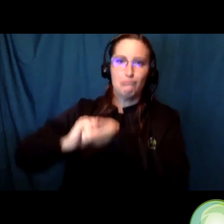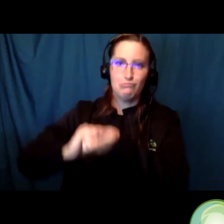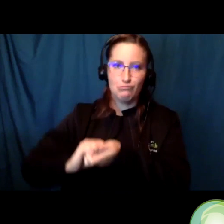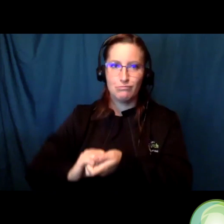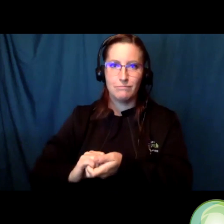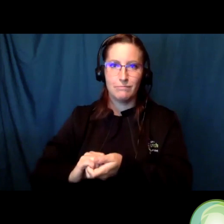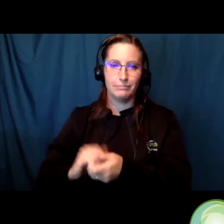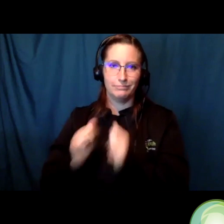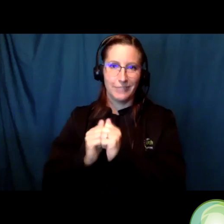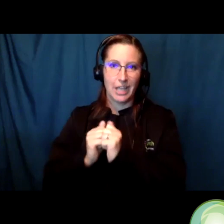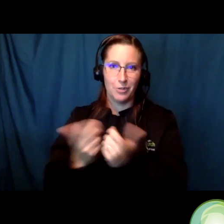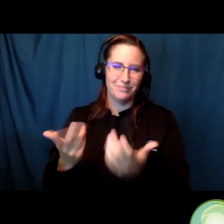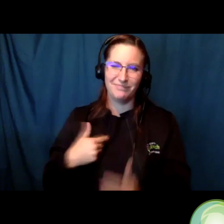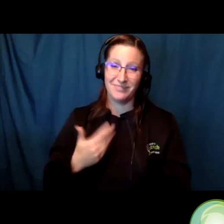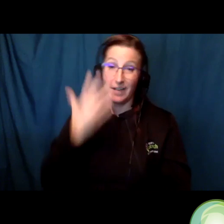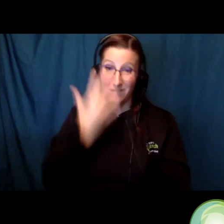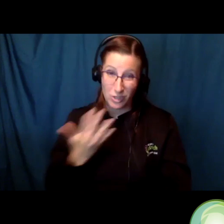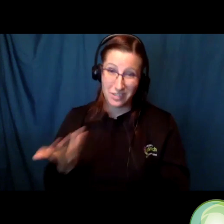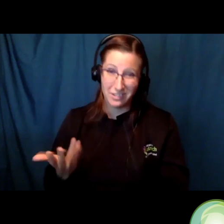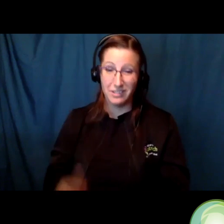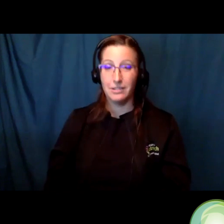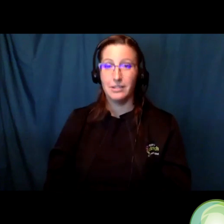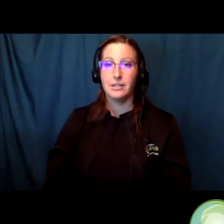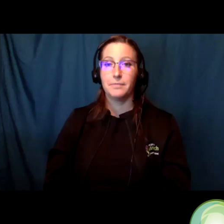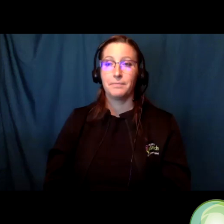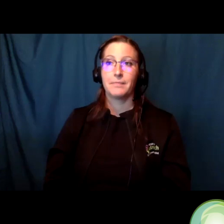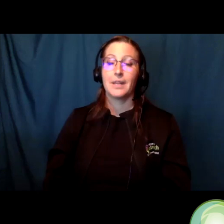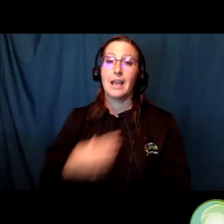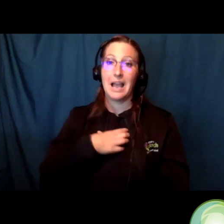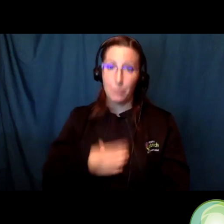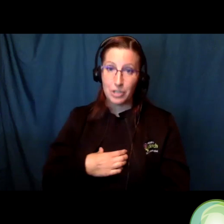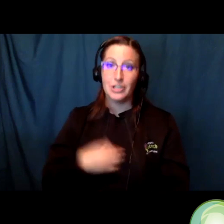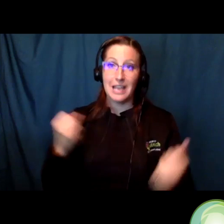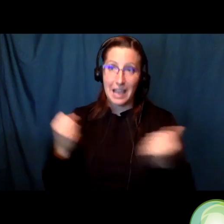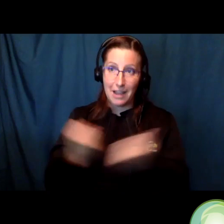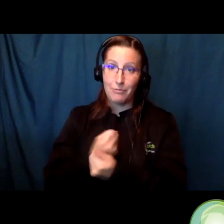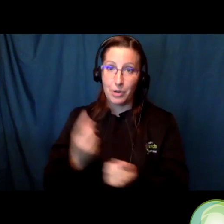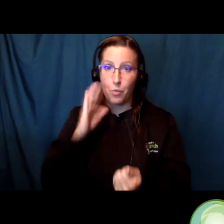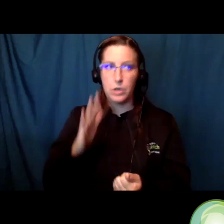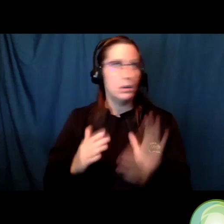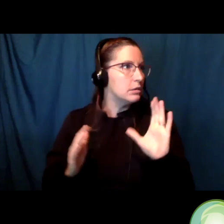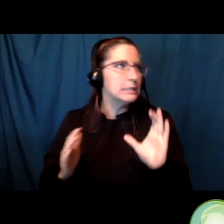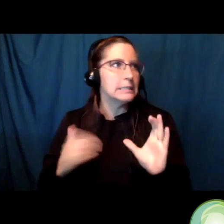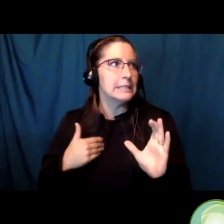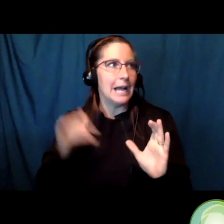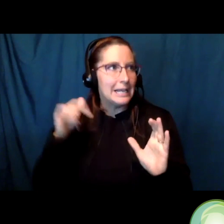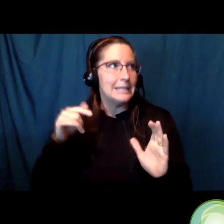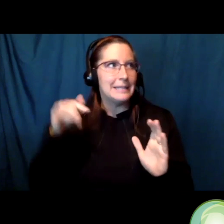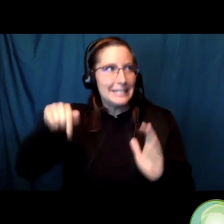unfortunately. I wish that everyone would be looking for what is best for the child, but